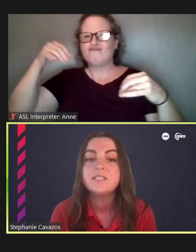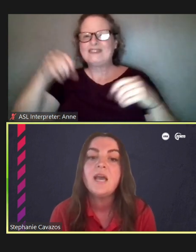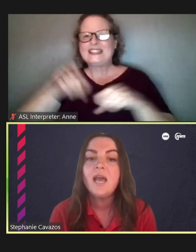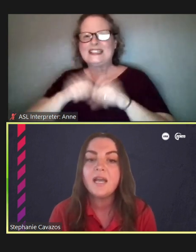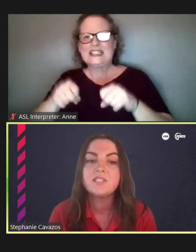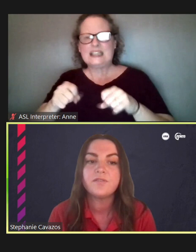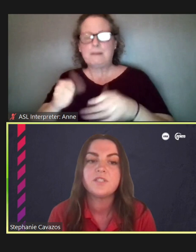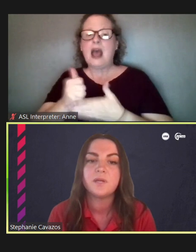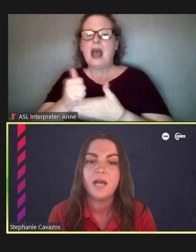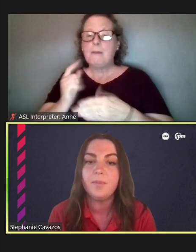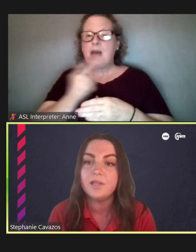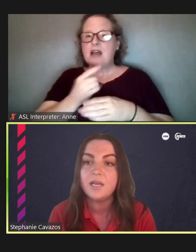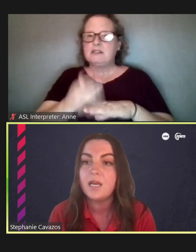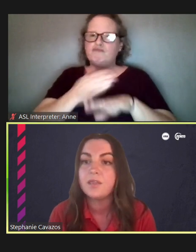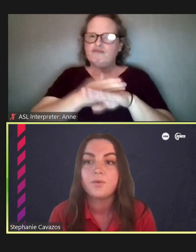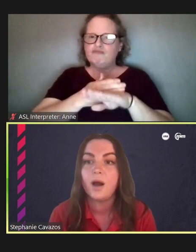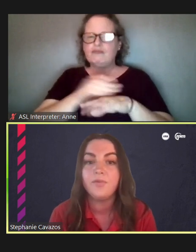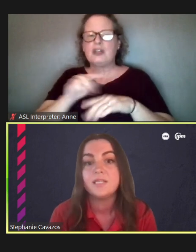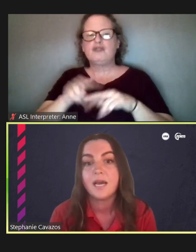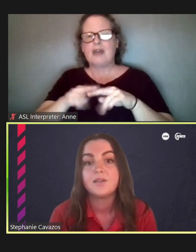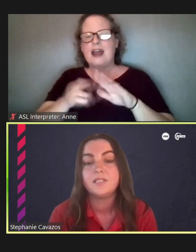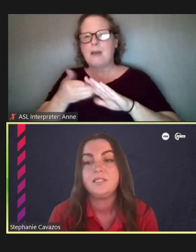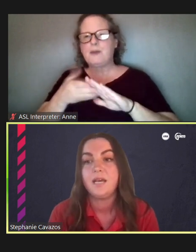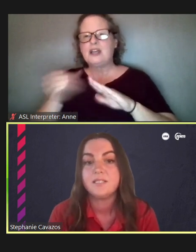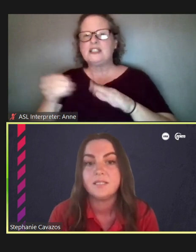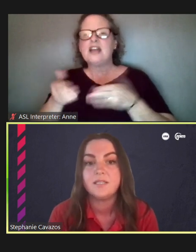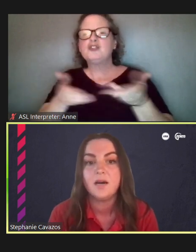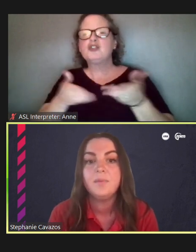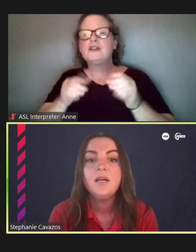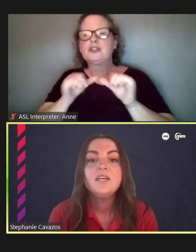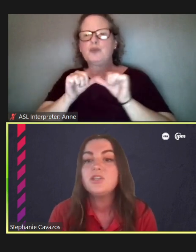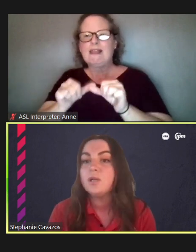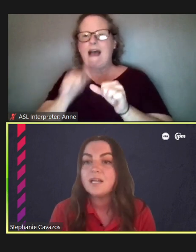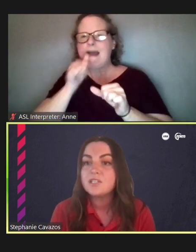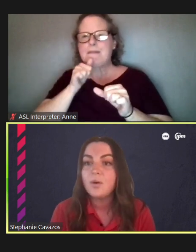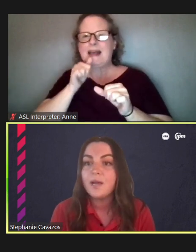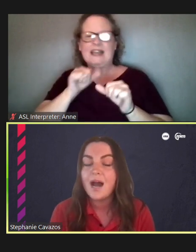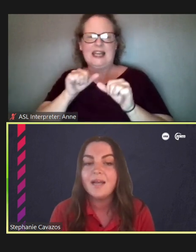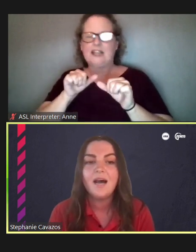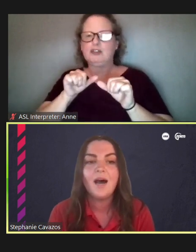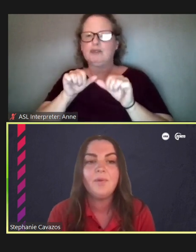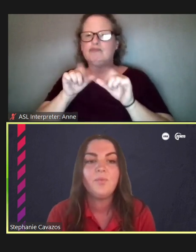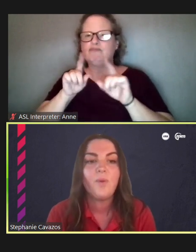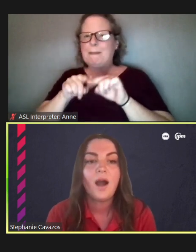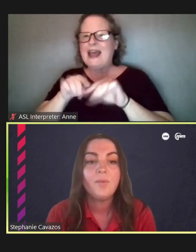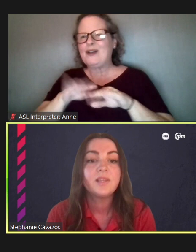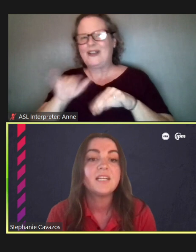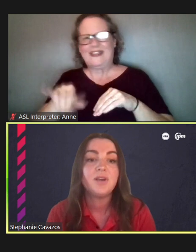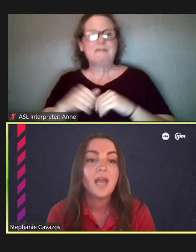and service reliability throughout the entire CTA system. So a lot's going on, and I would like to